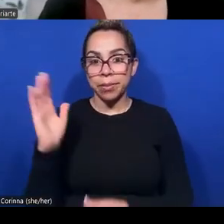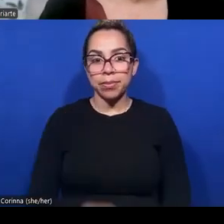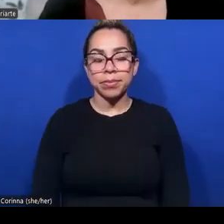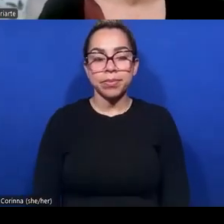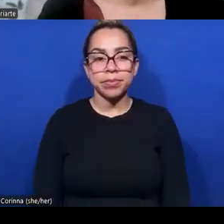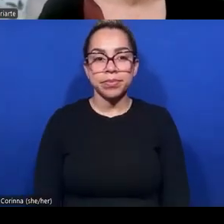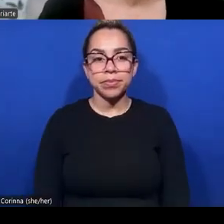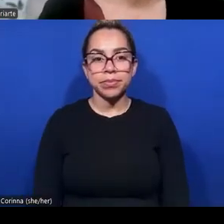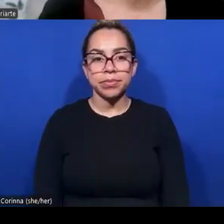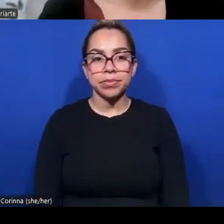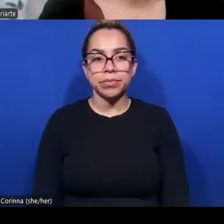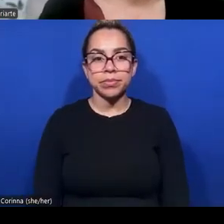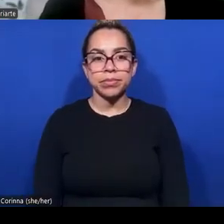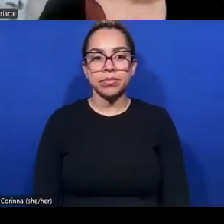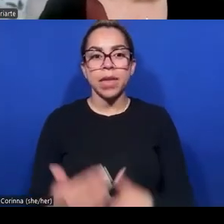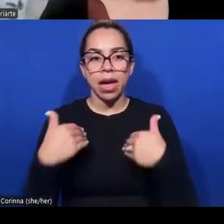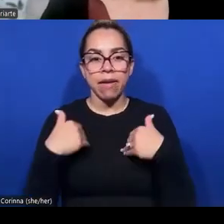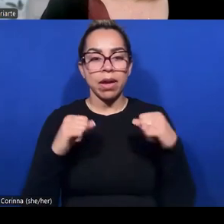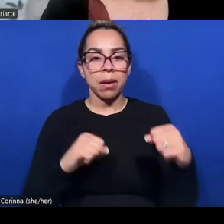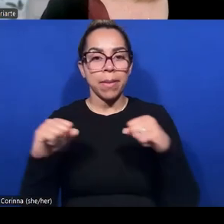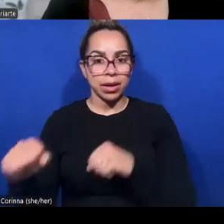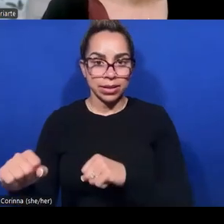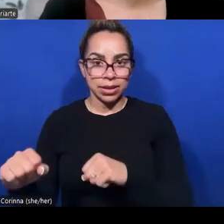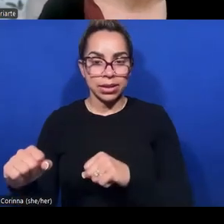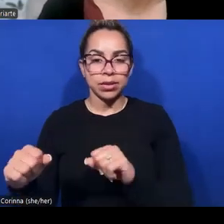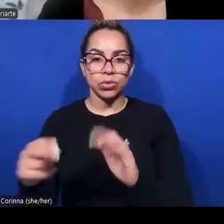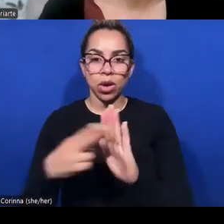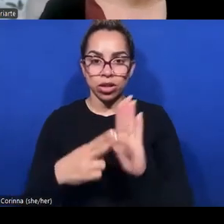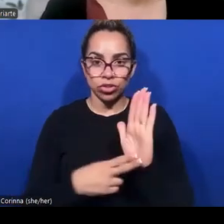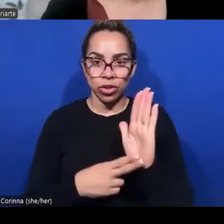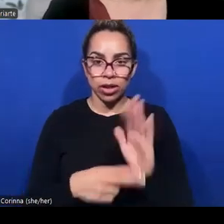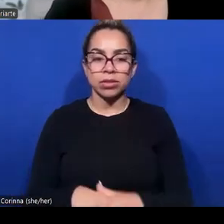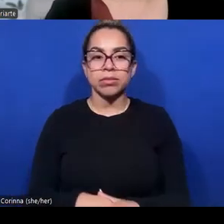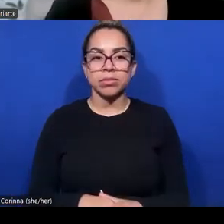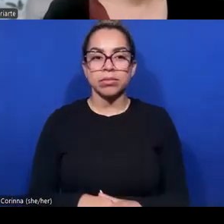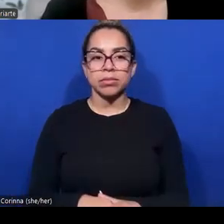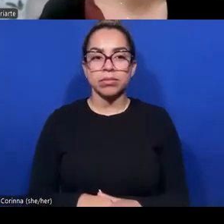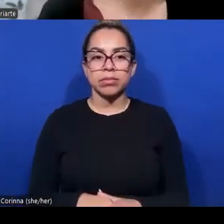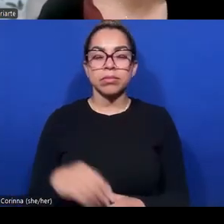with capacity to contract, have a Social Security number or a tax I.D.